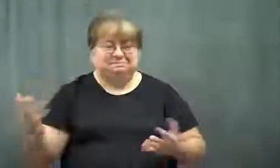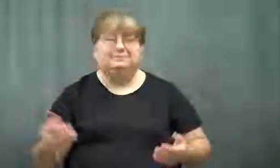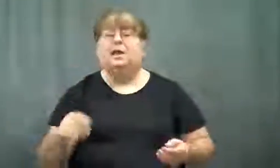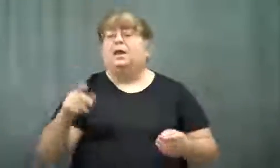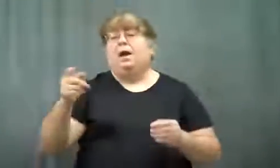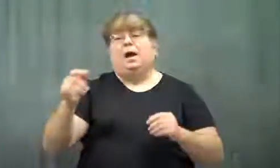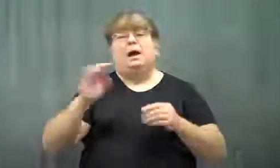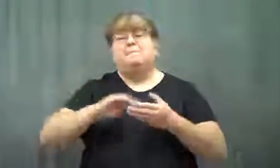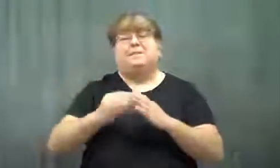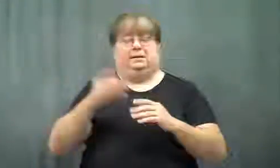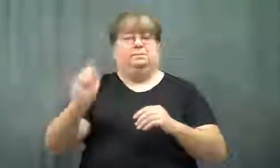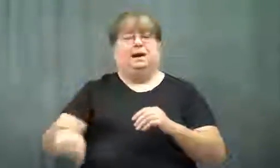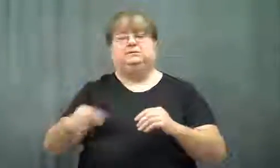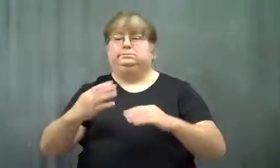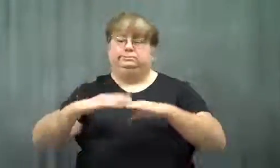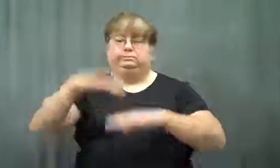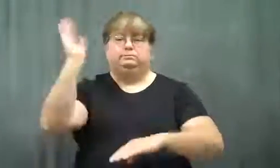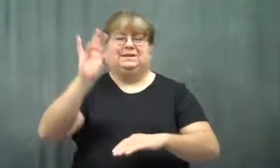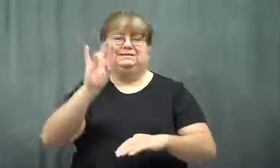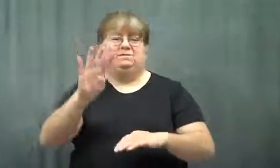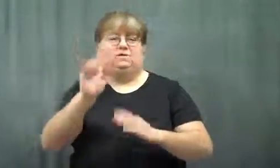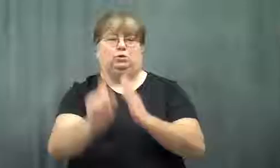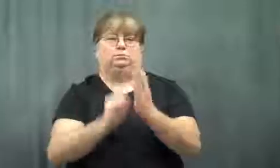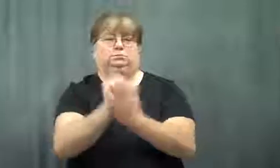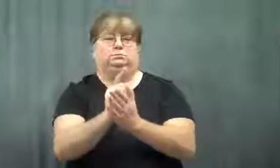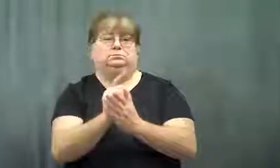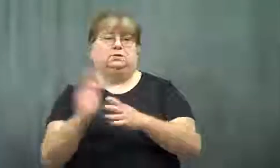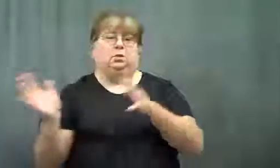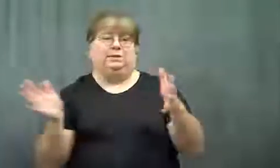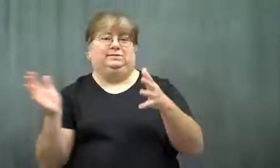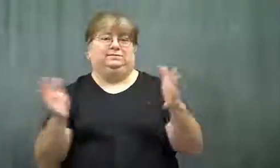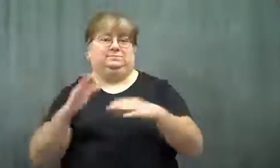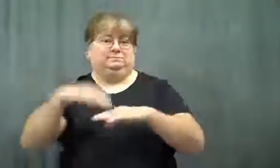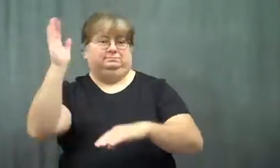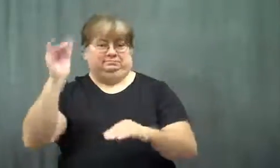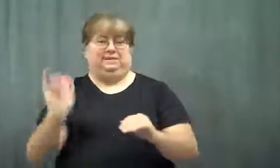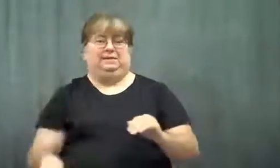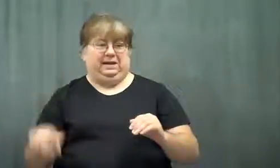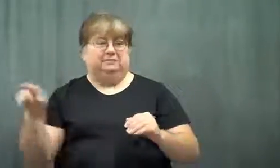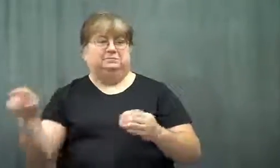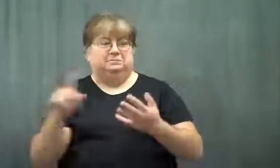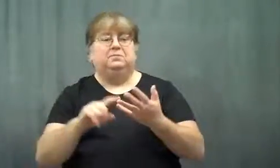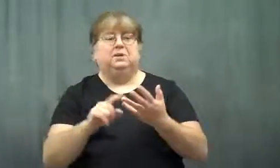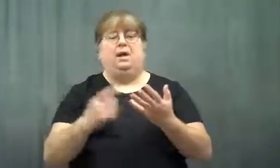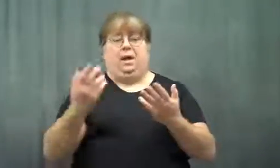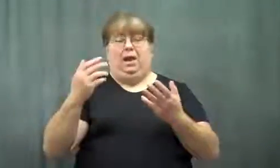A hurricane must have 74 mph winds or greater.